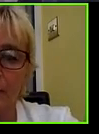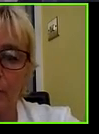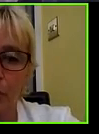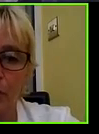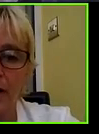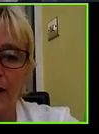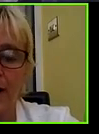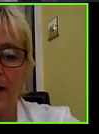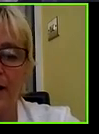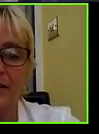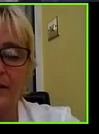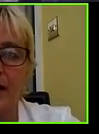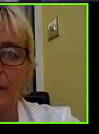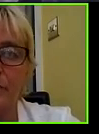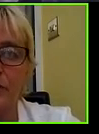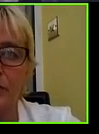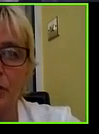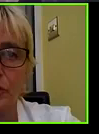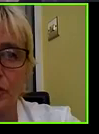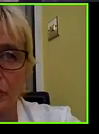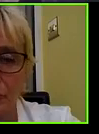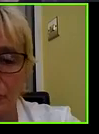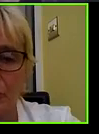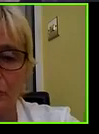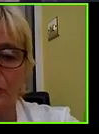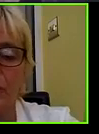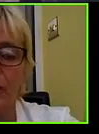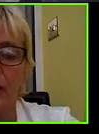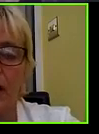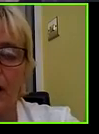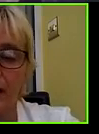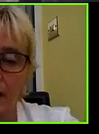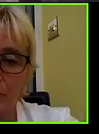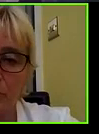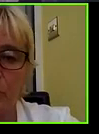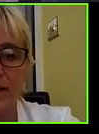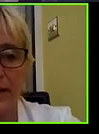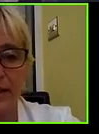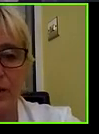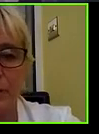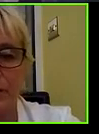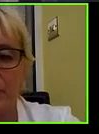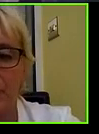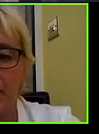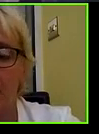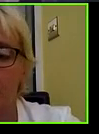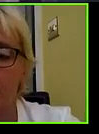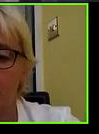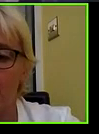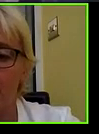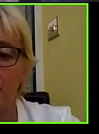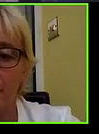employer has sought to source laptops and equipment to allow those members to